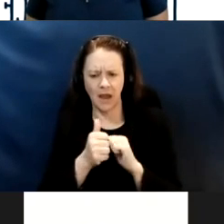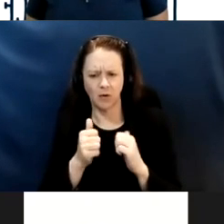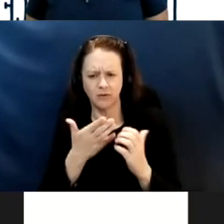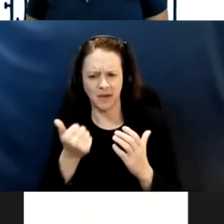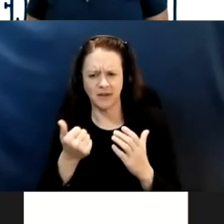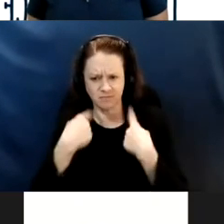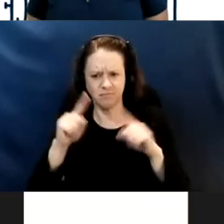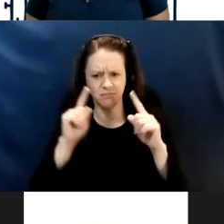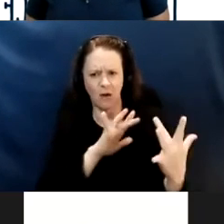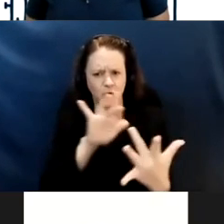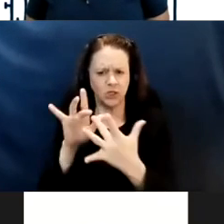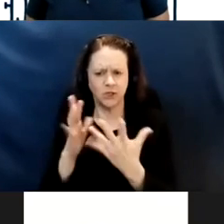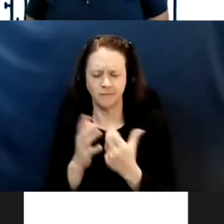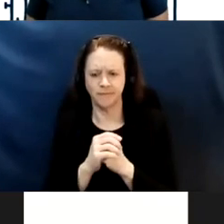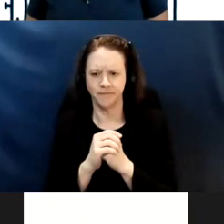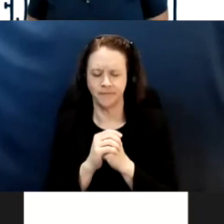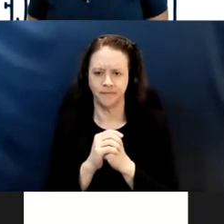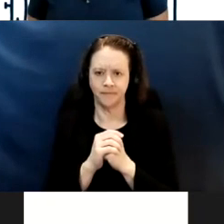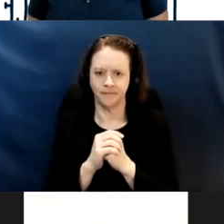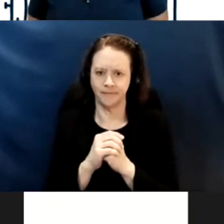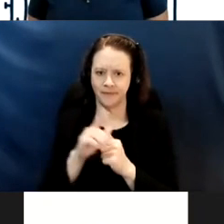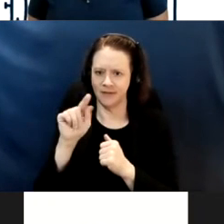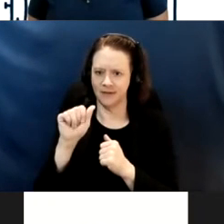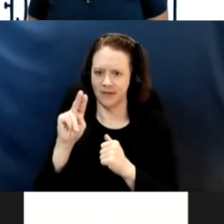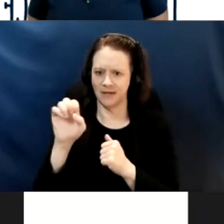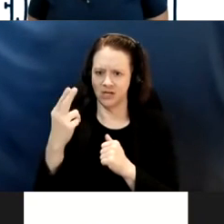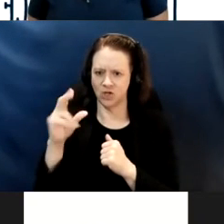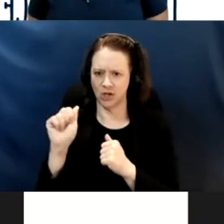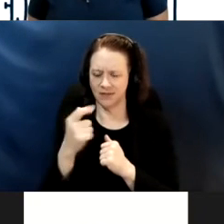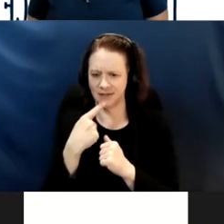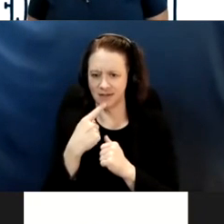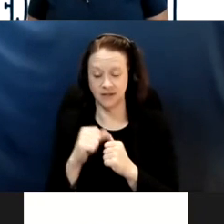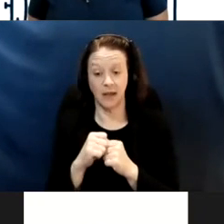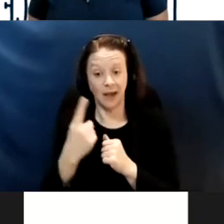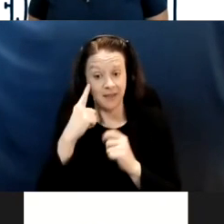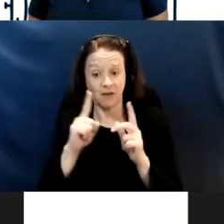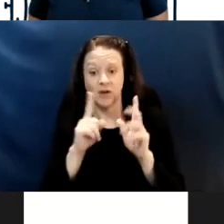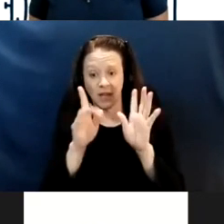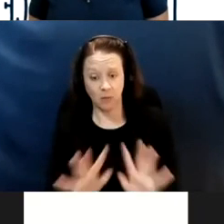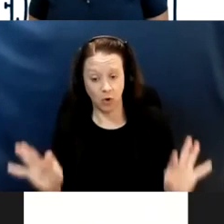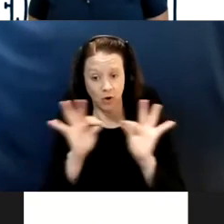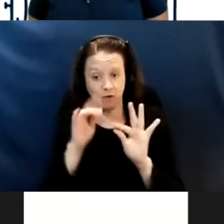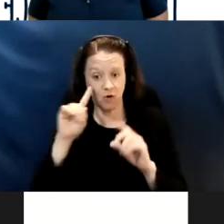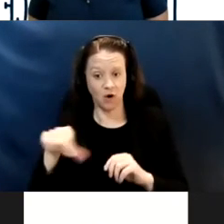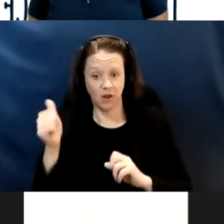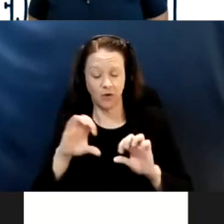You know, I think that really, really important for other agencies who are trying